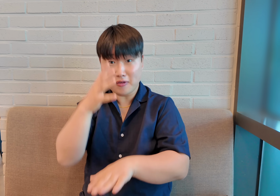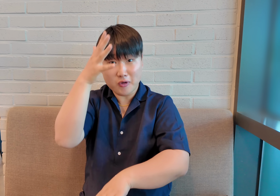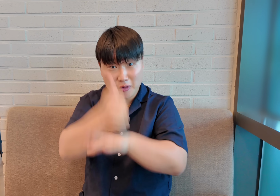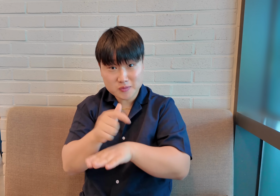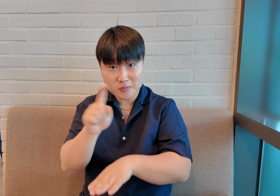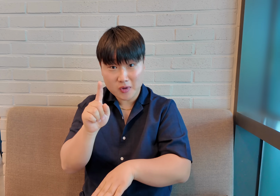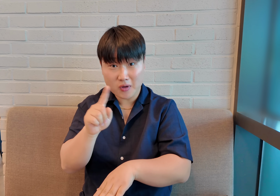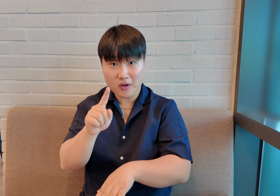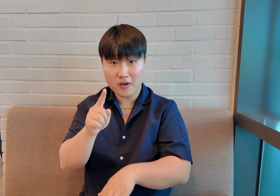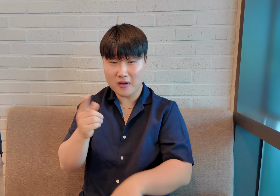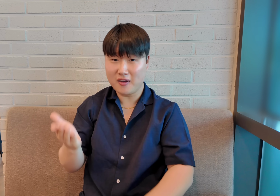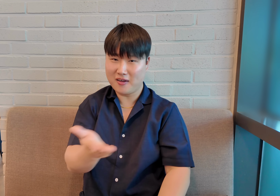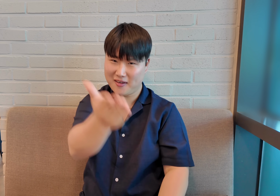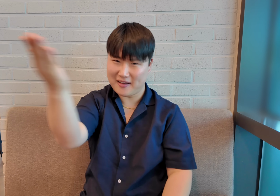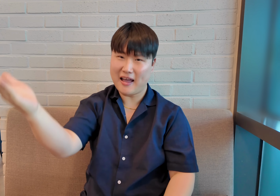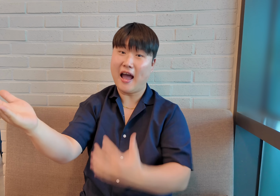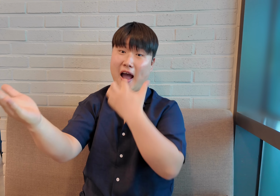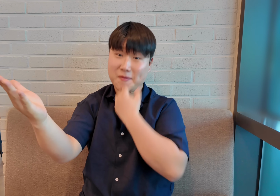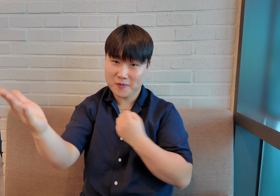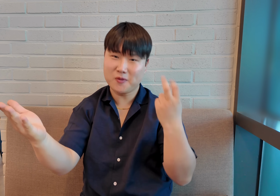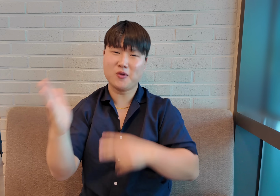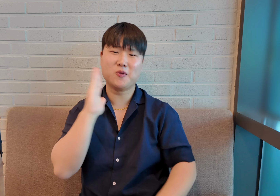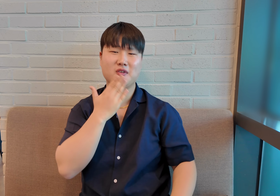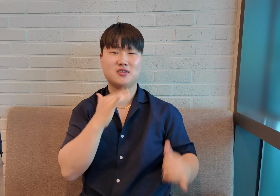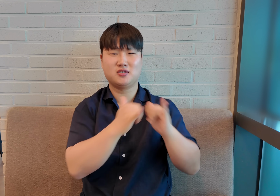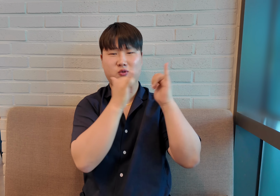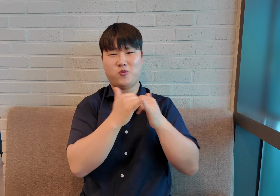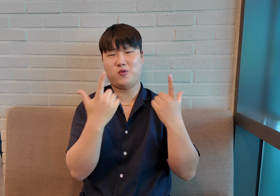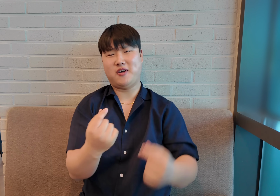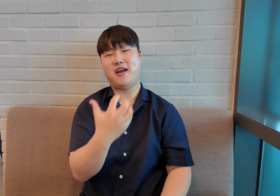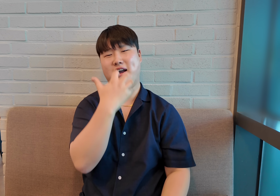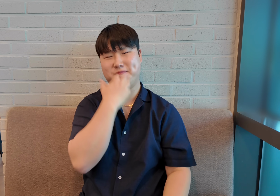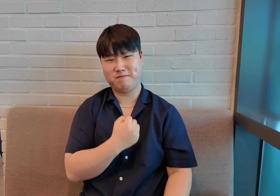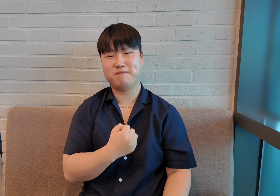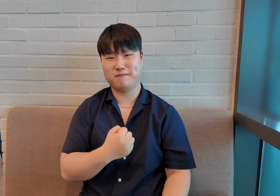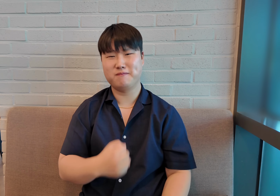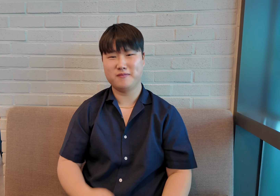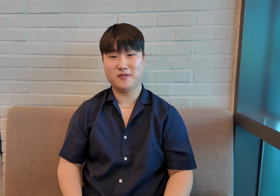While properly accepting the sign language and culture of the deaf, I hope we both benefit equally.